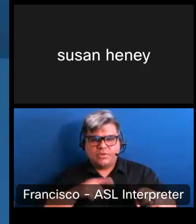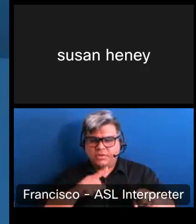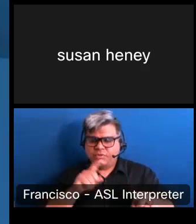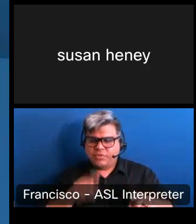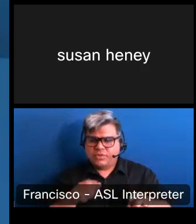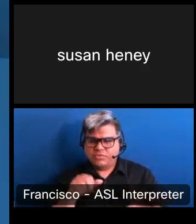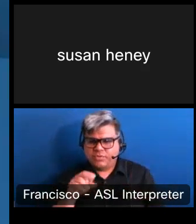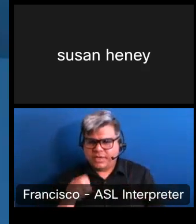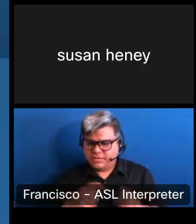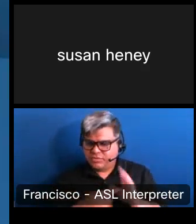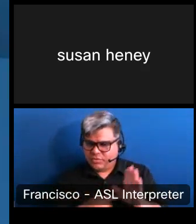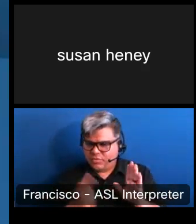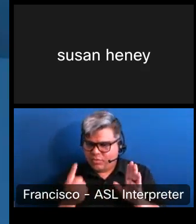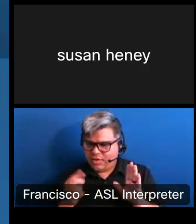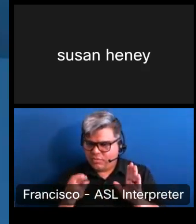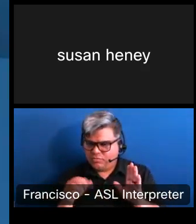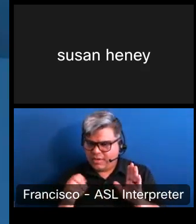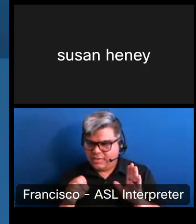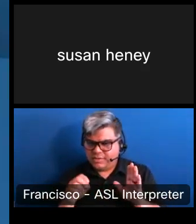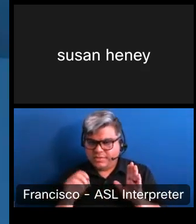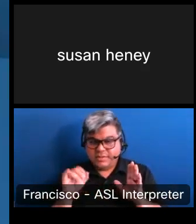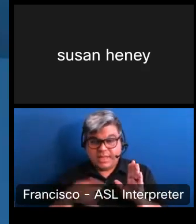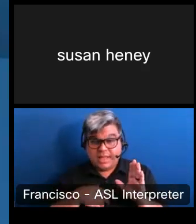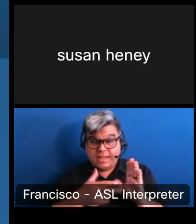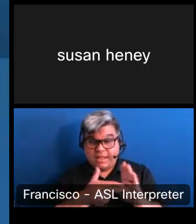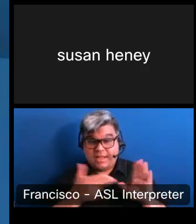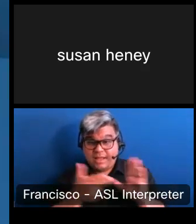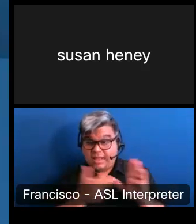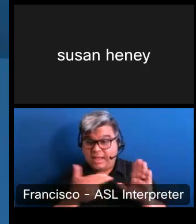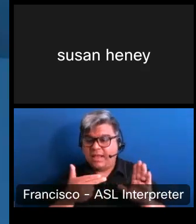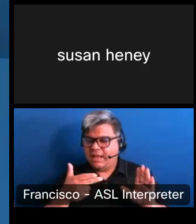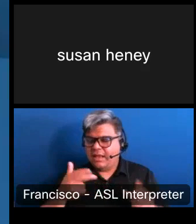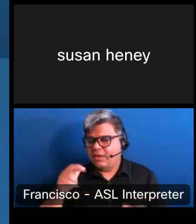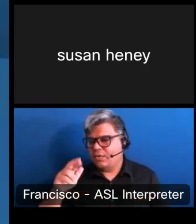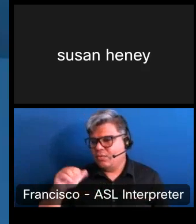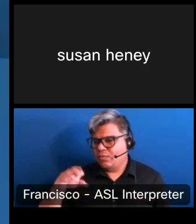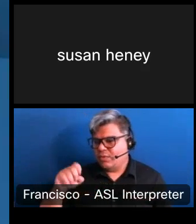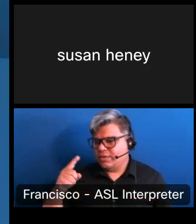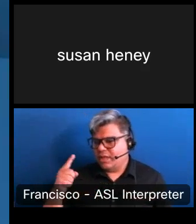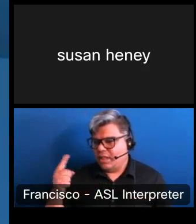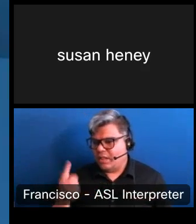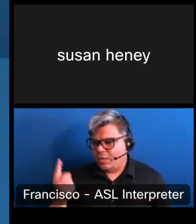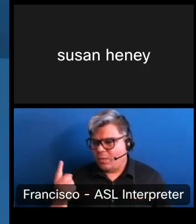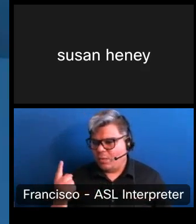are referred to as the race alone population, or the group who reported only one race. For example,